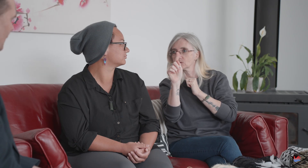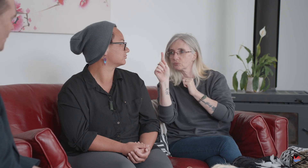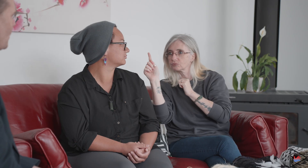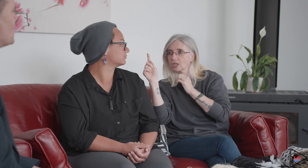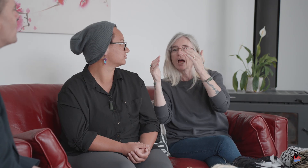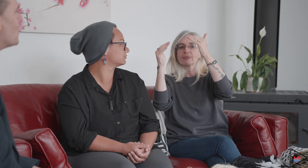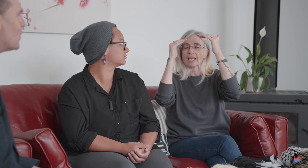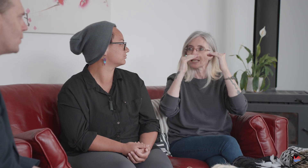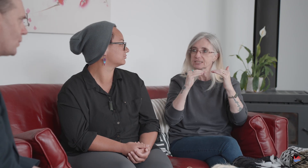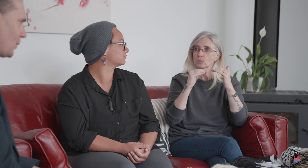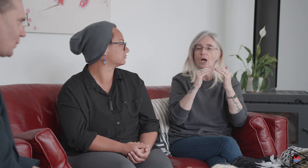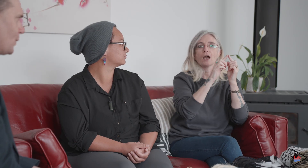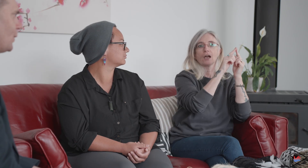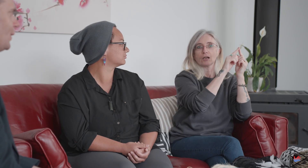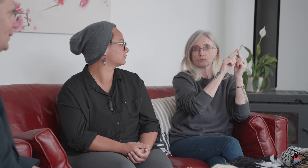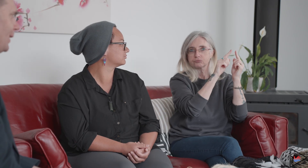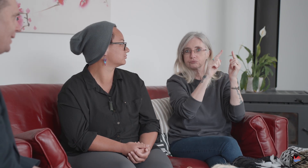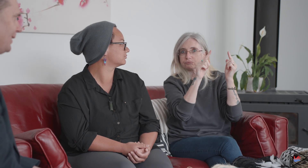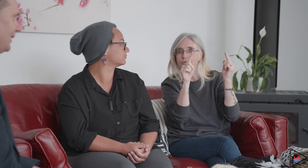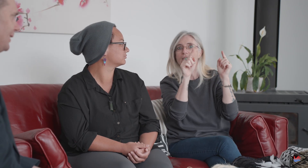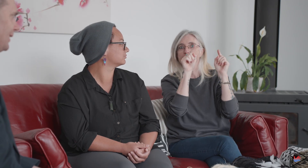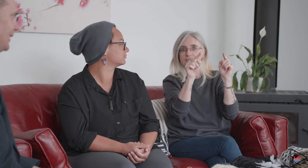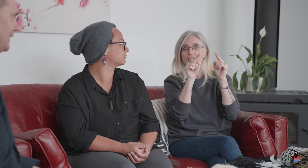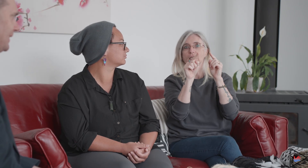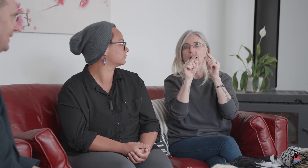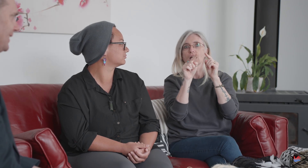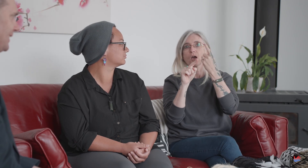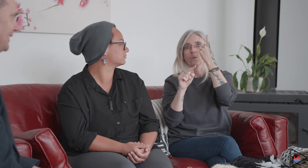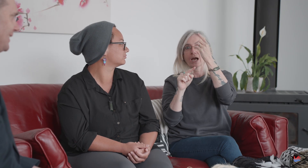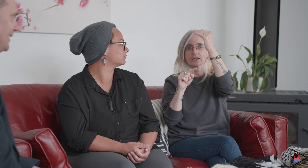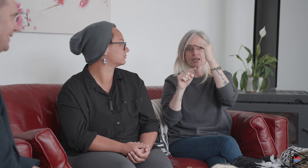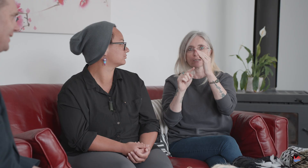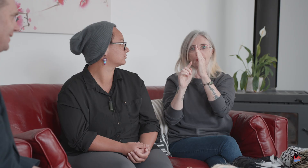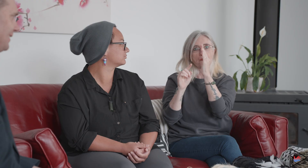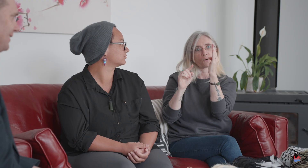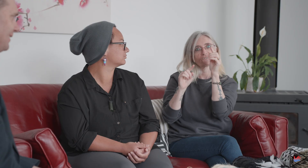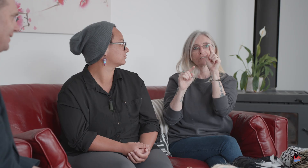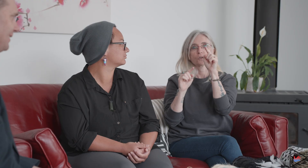stitch again. That sort of thing. And then you move on to the next row and you're working out,